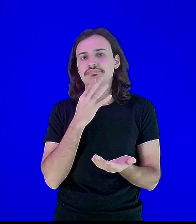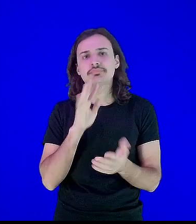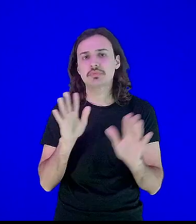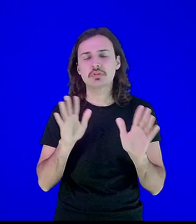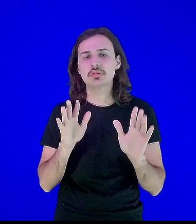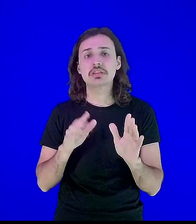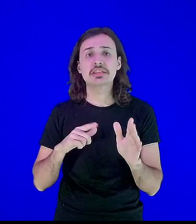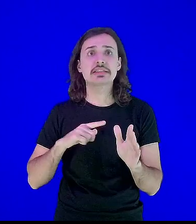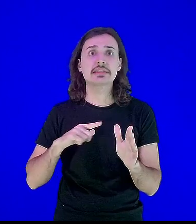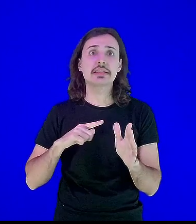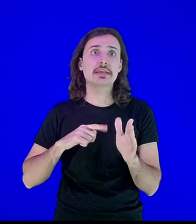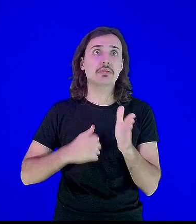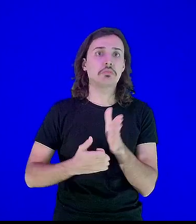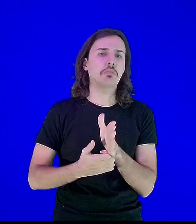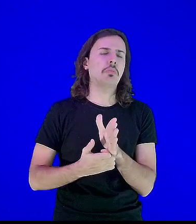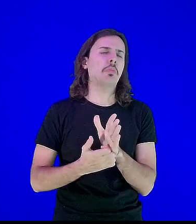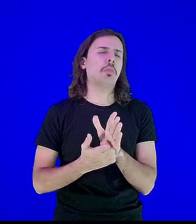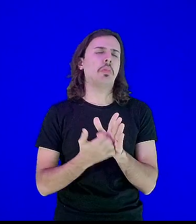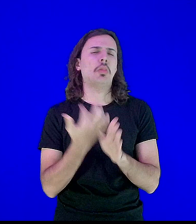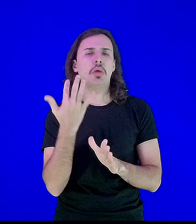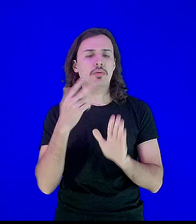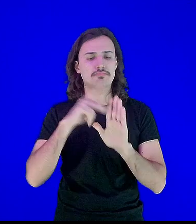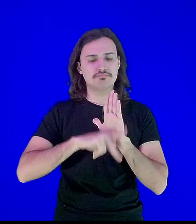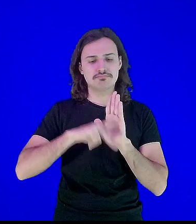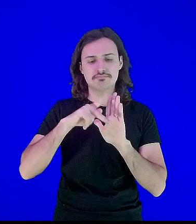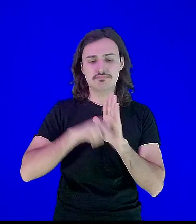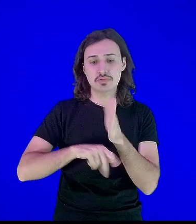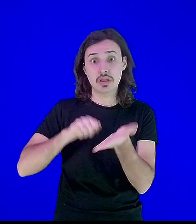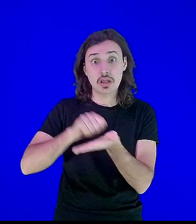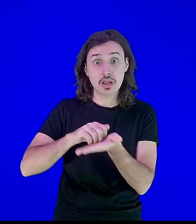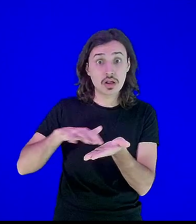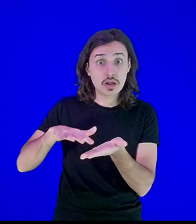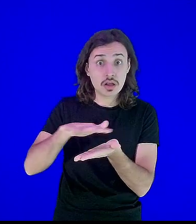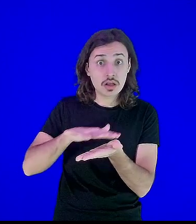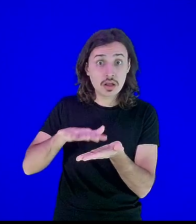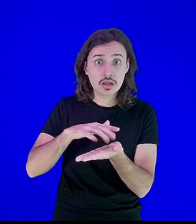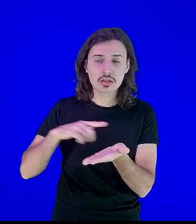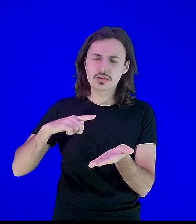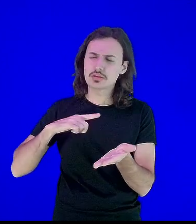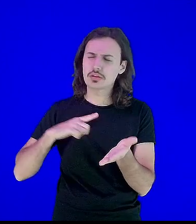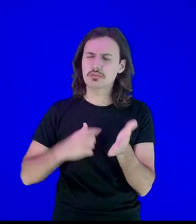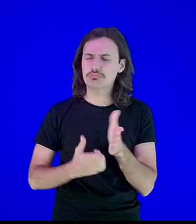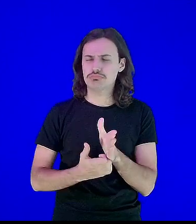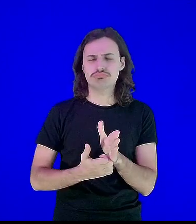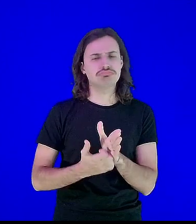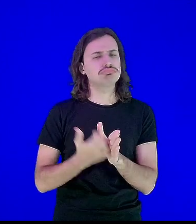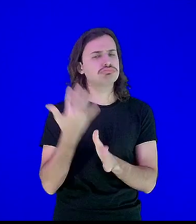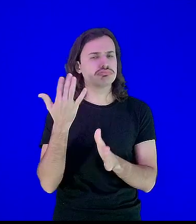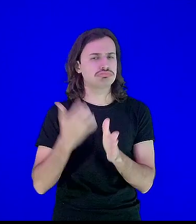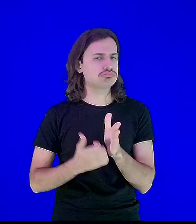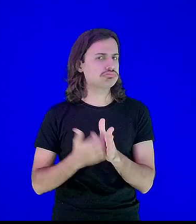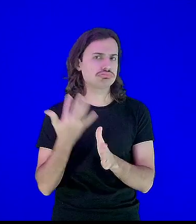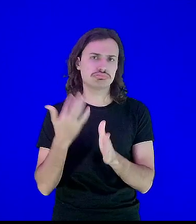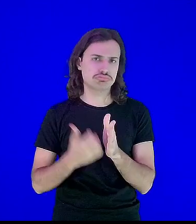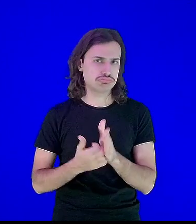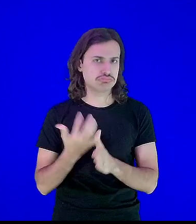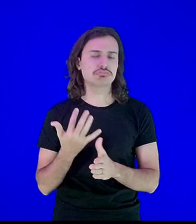it is surprising how many projects people are working on these days really awesome